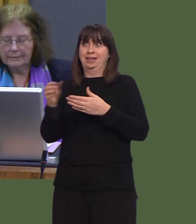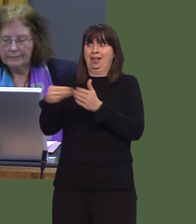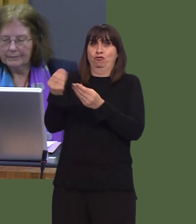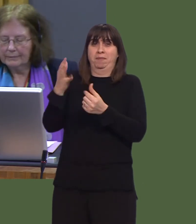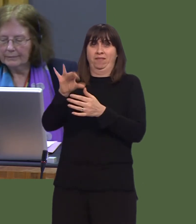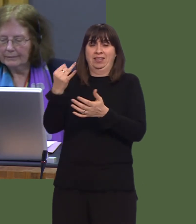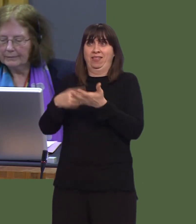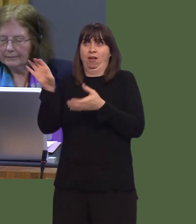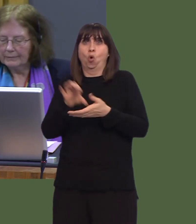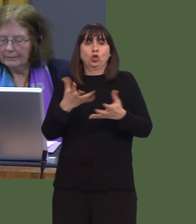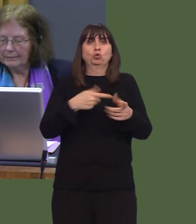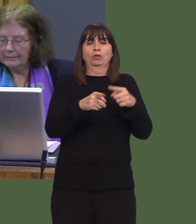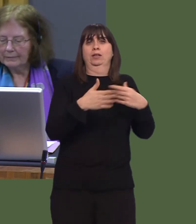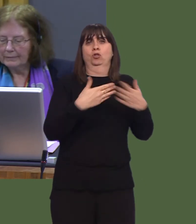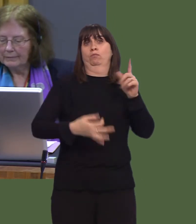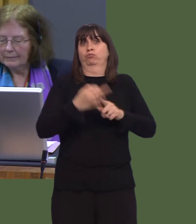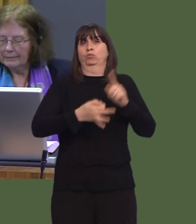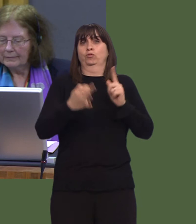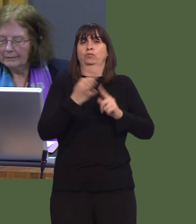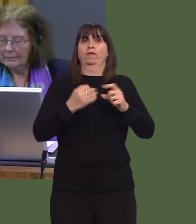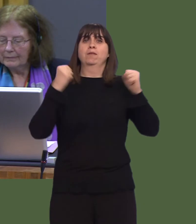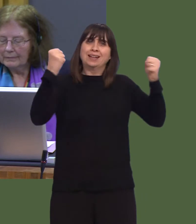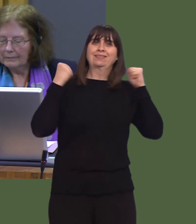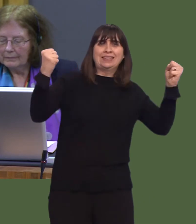tackle obesity and improve activity among children.